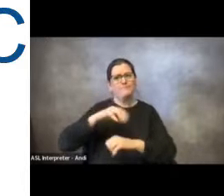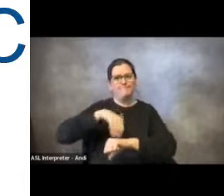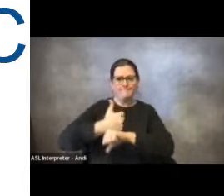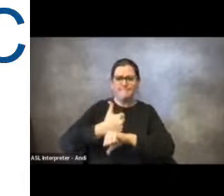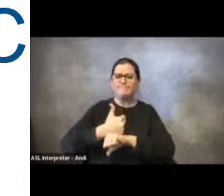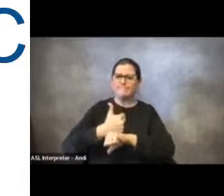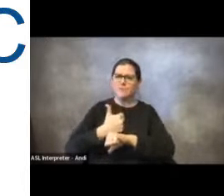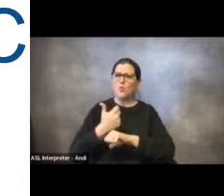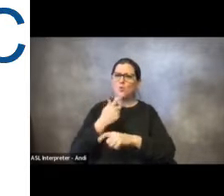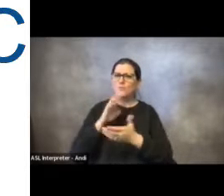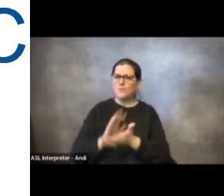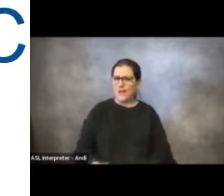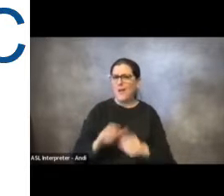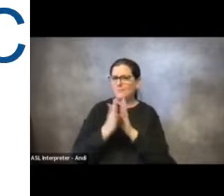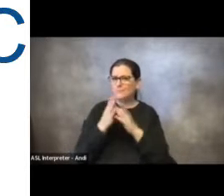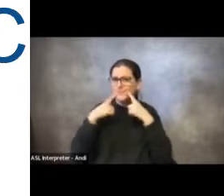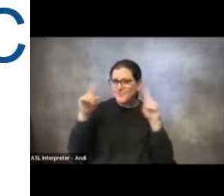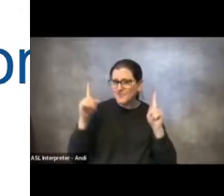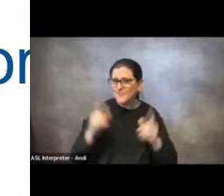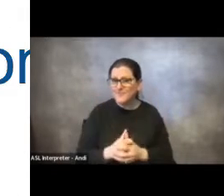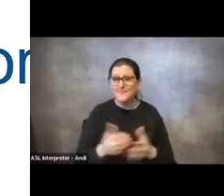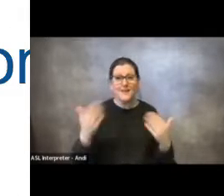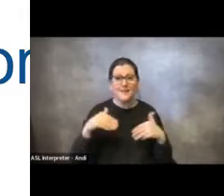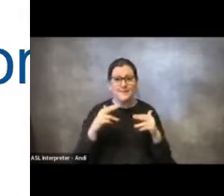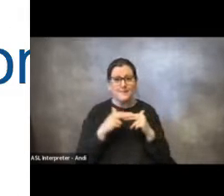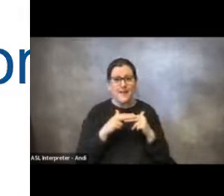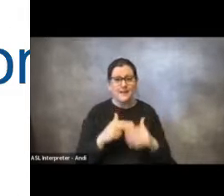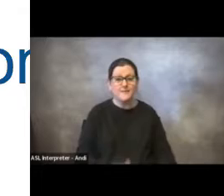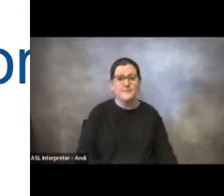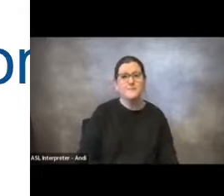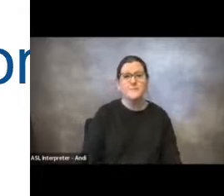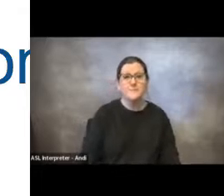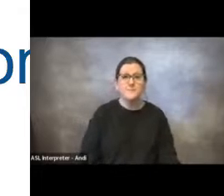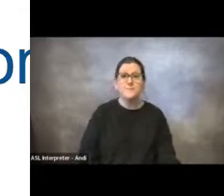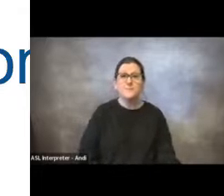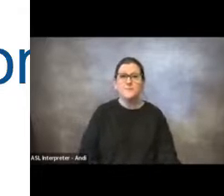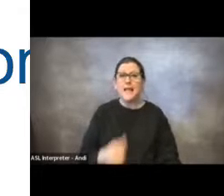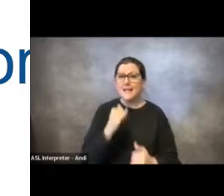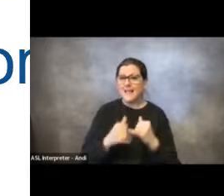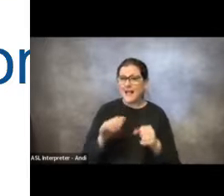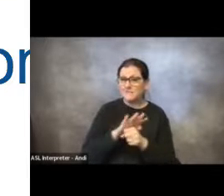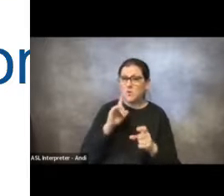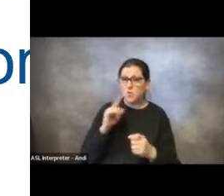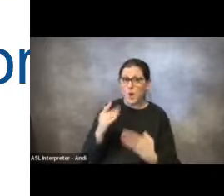them up for success. Next slide, please. So our last area of recommendations, as I mentioned, is really around the